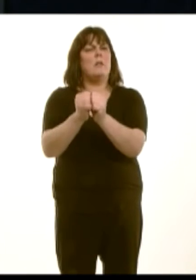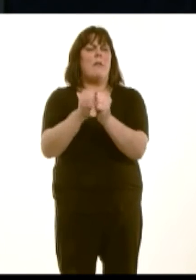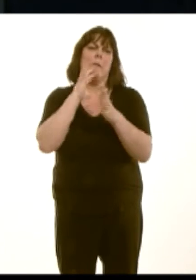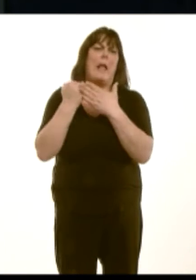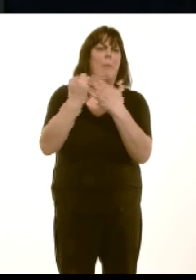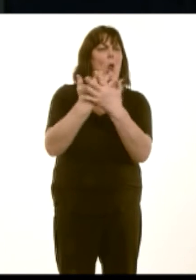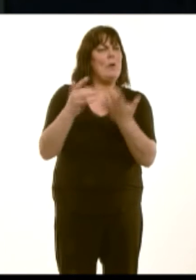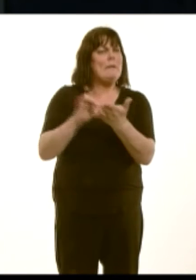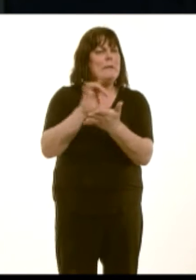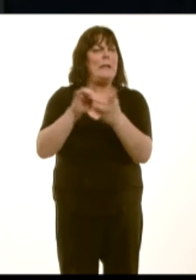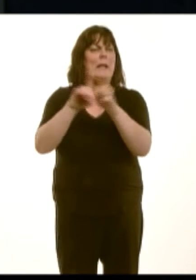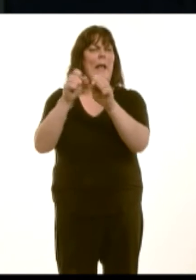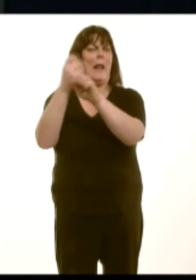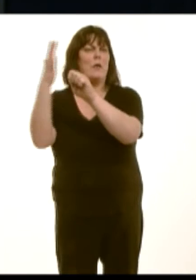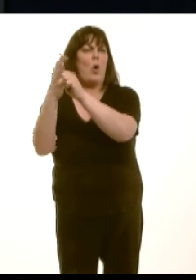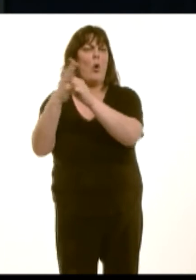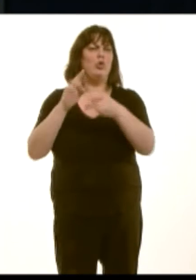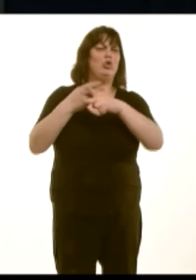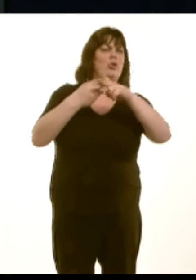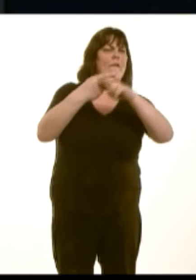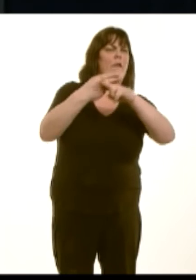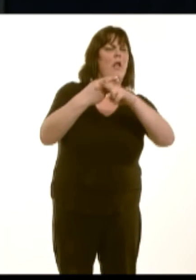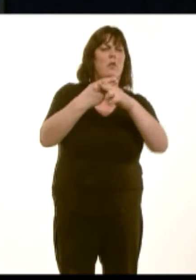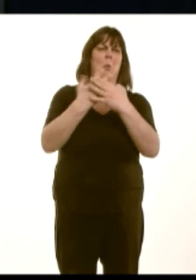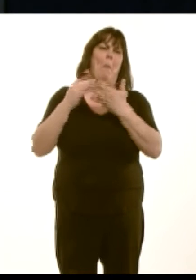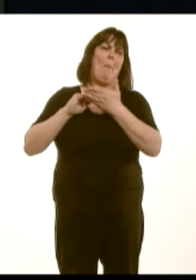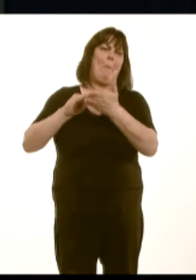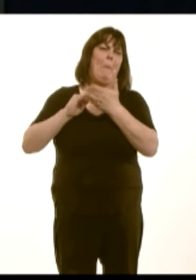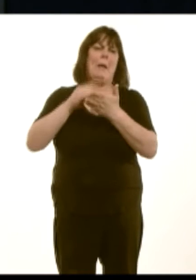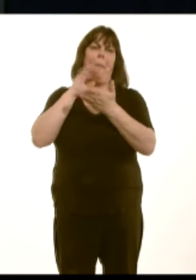Sheffield, with billions of pounds of UK Government money being spent and invested.